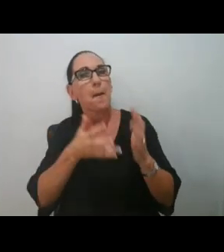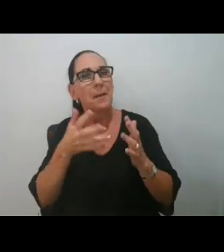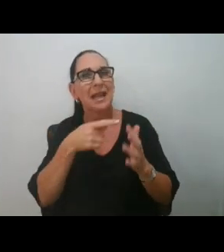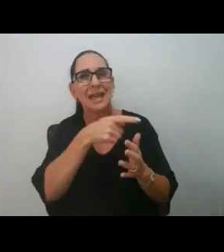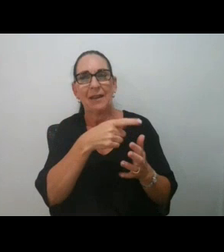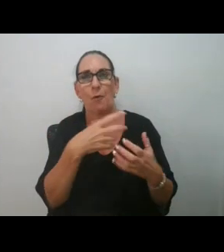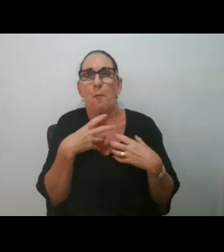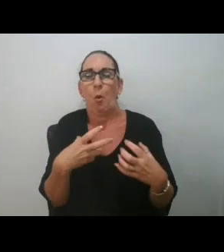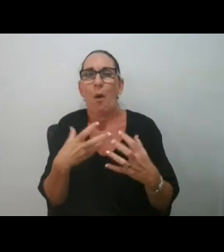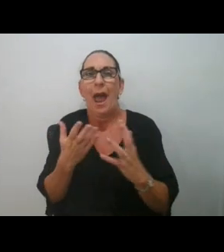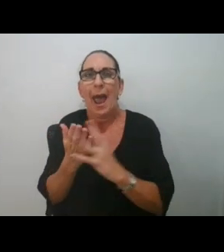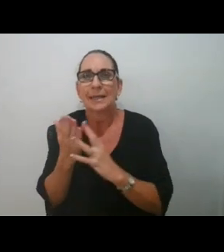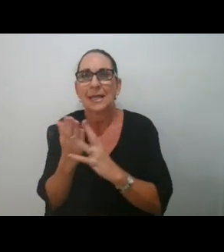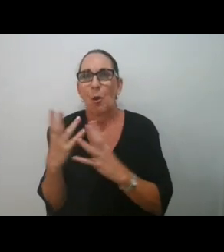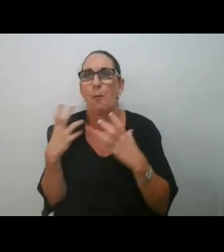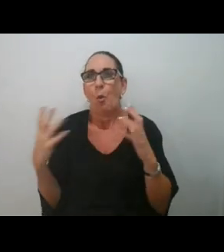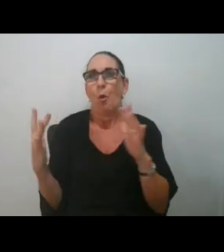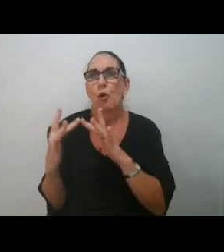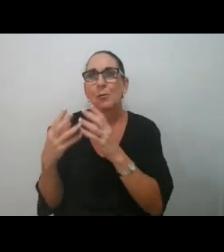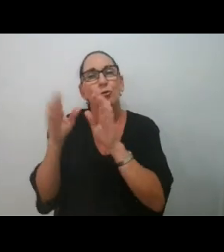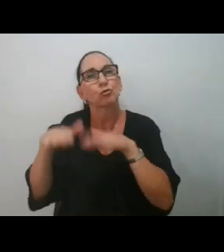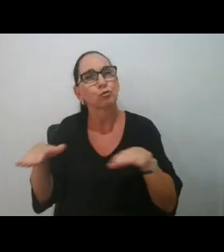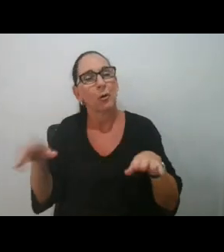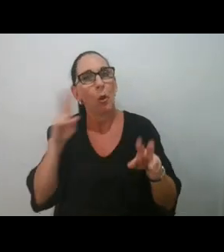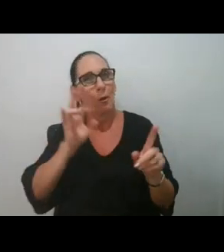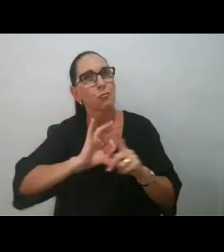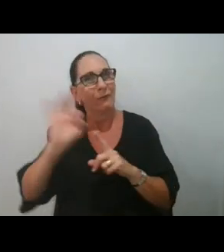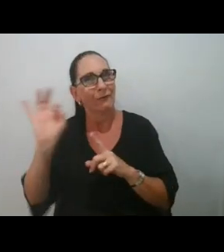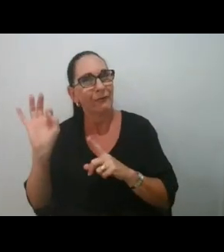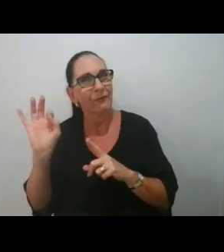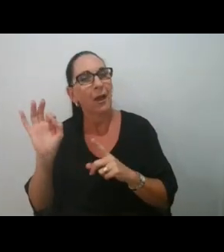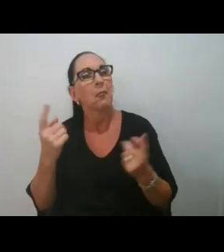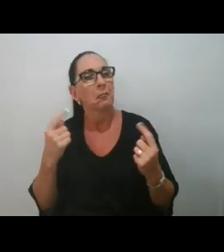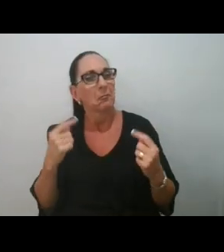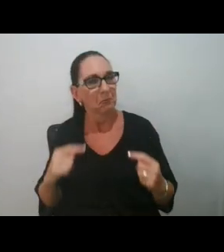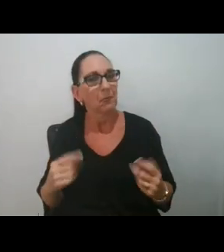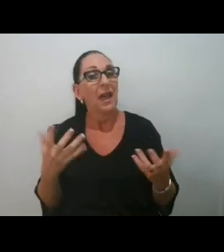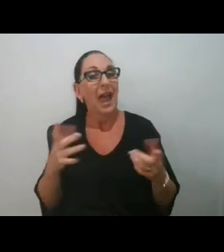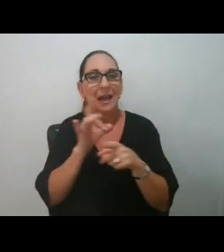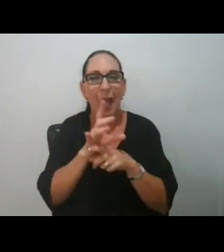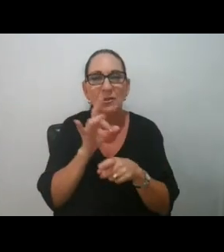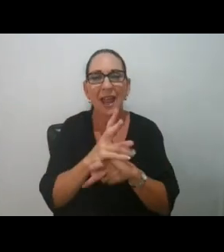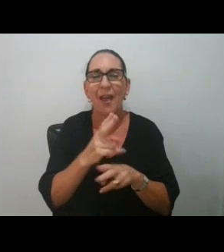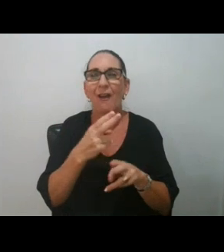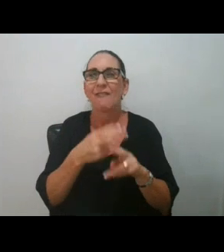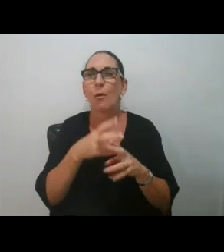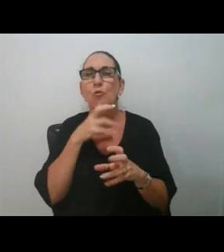contact uh with their children counselling for grief and loss and other issues and we also work